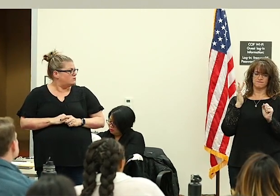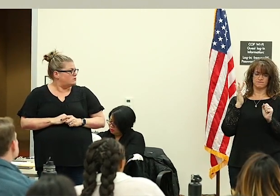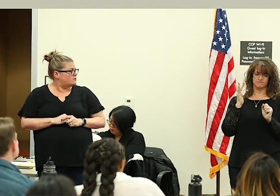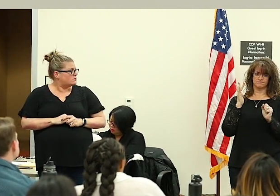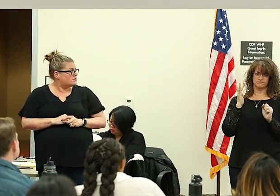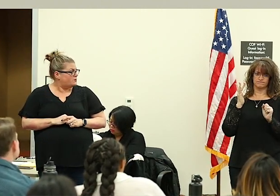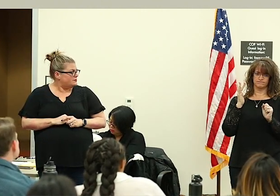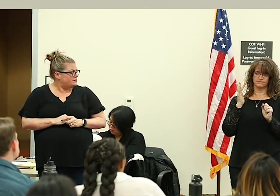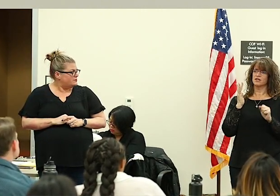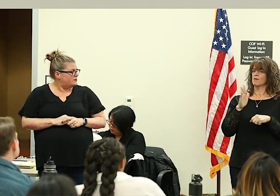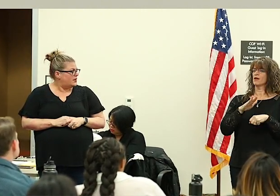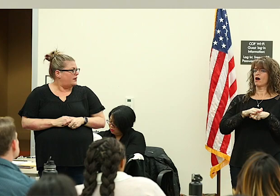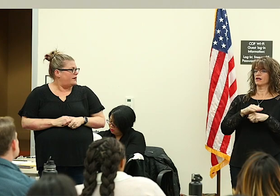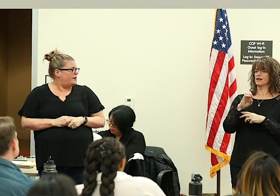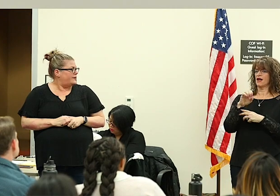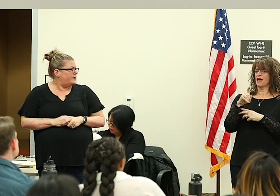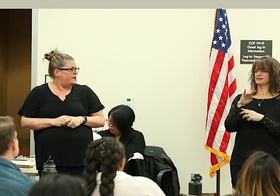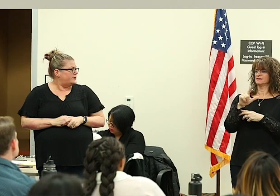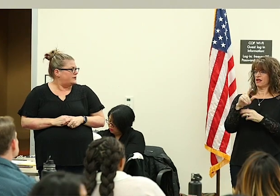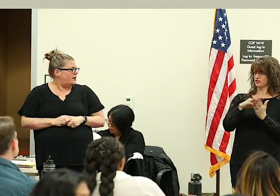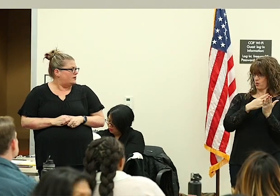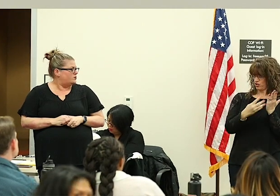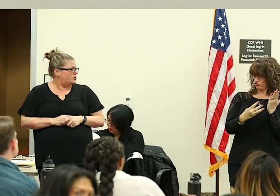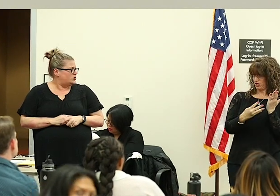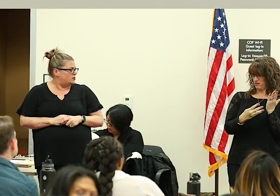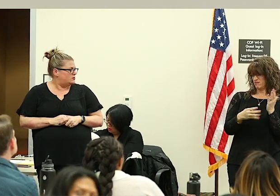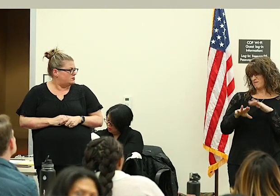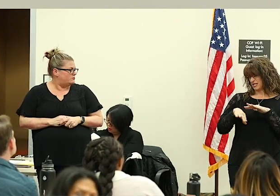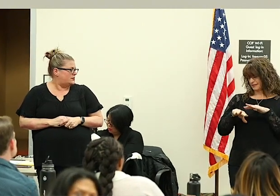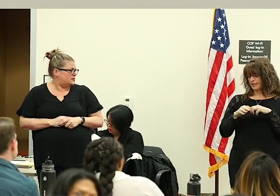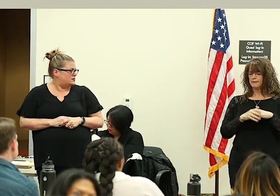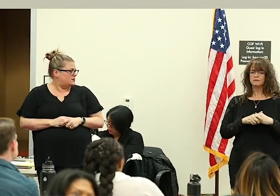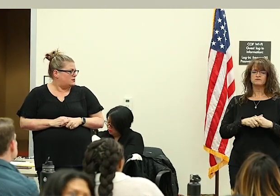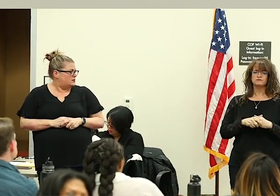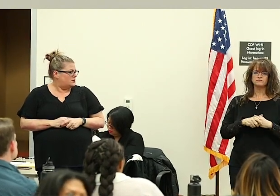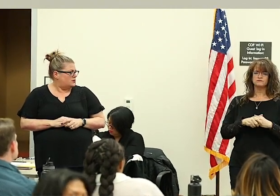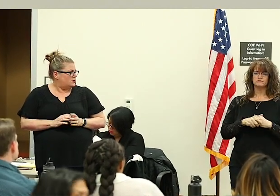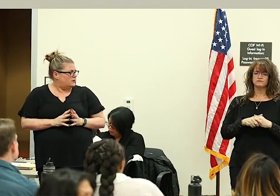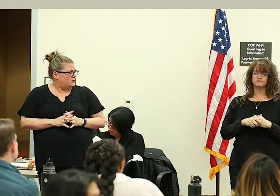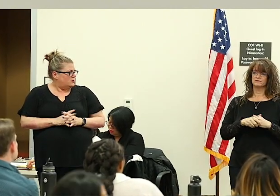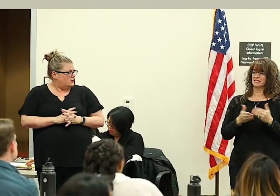an Excel spreadsheet, basically. And it may change a little bit